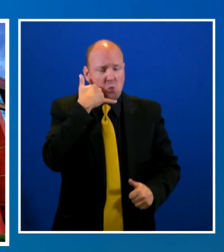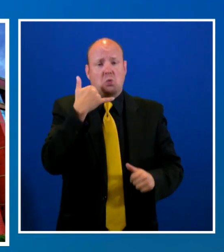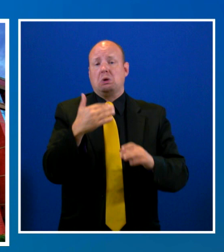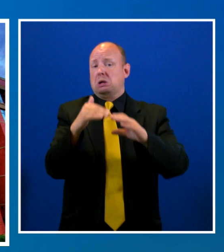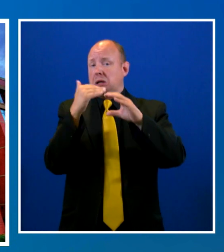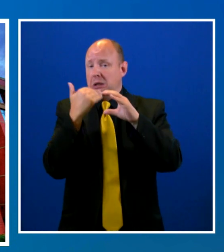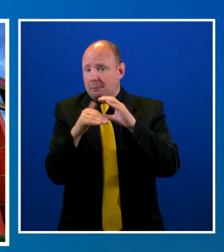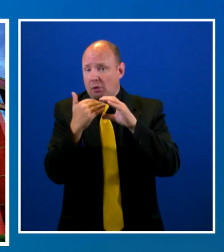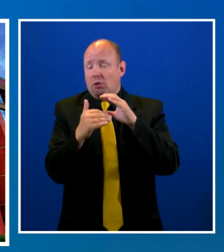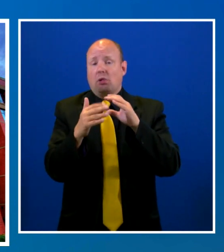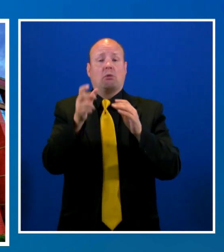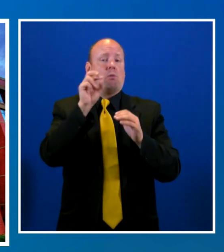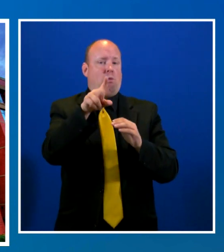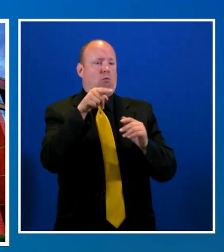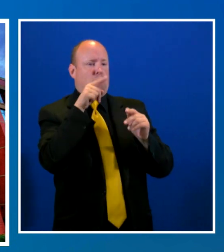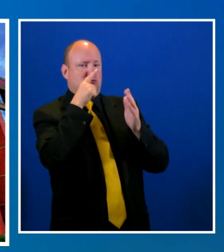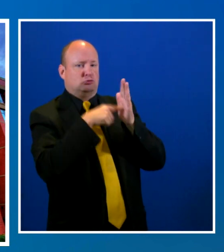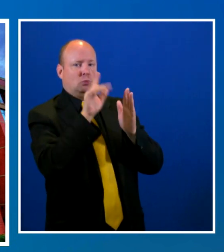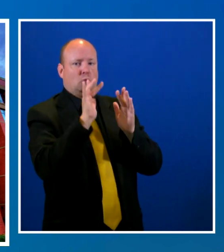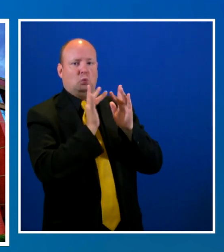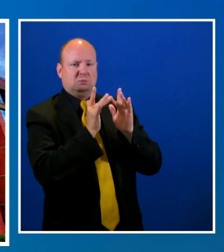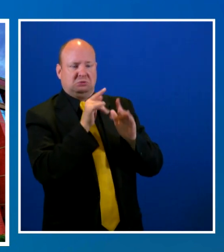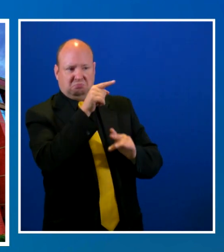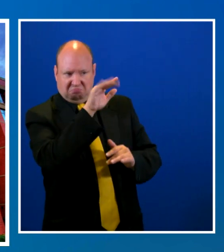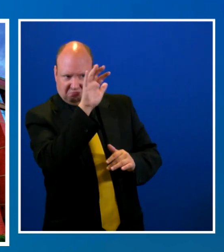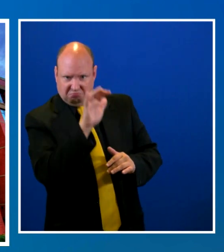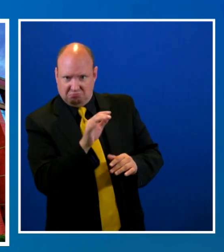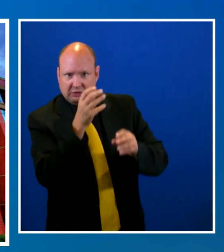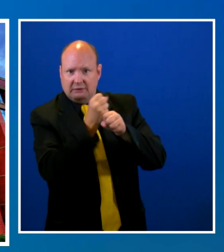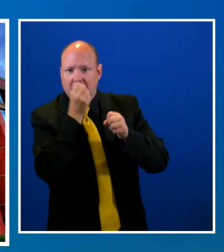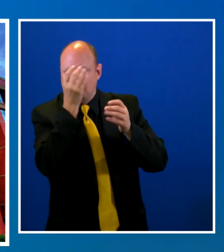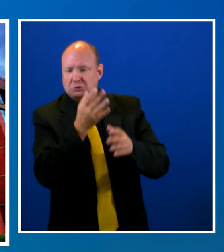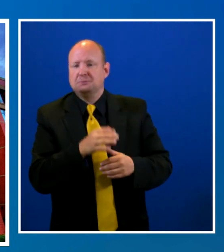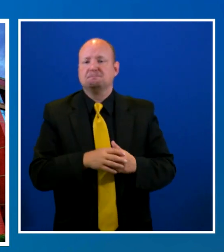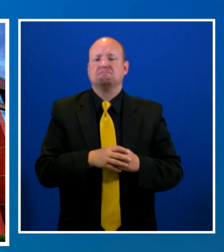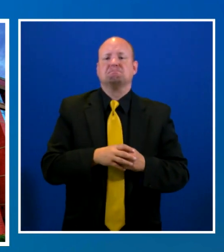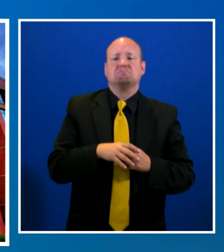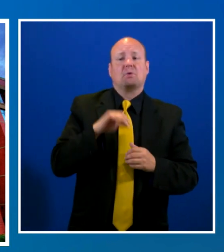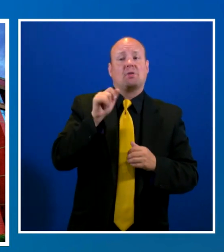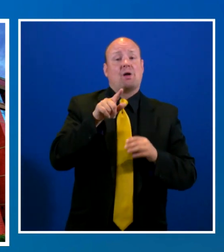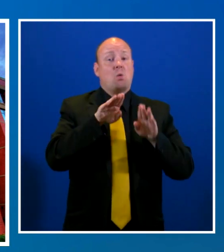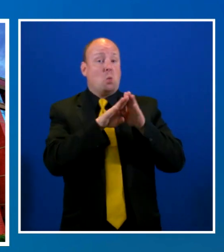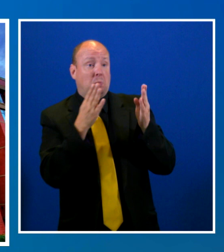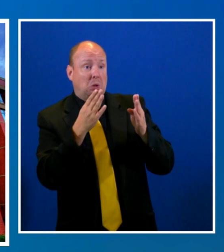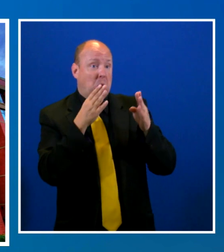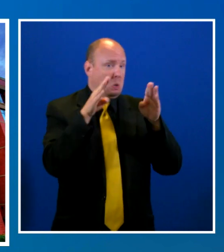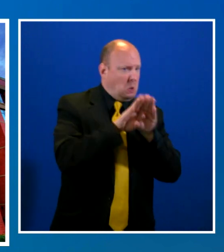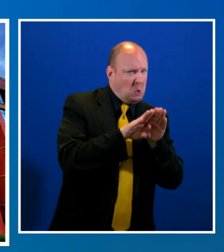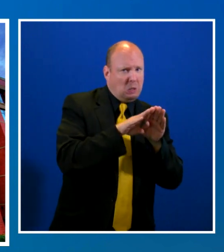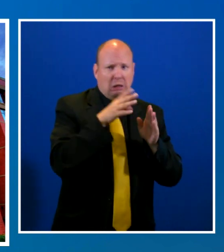For the most current information on what is and isn't open please visit the city's website.